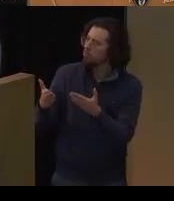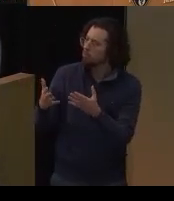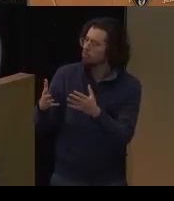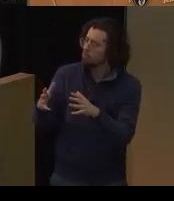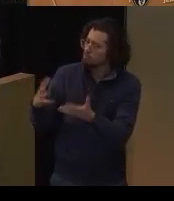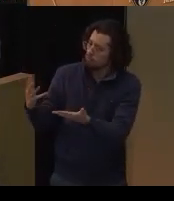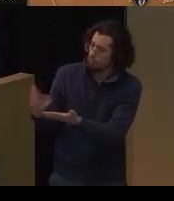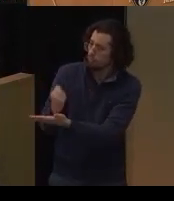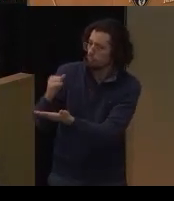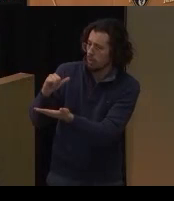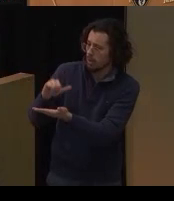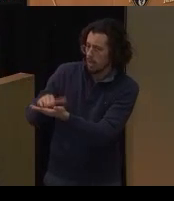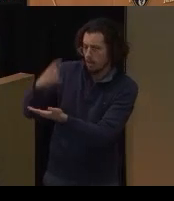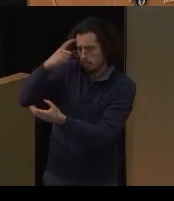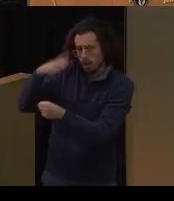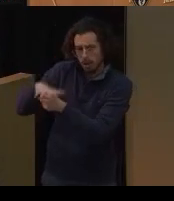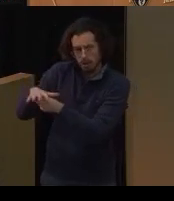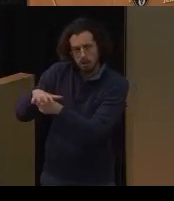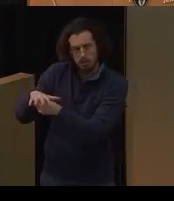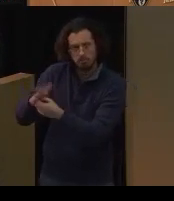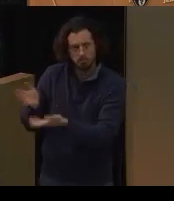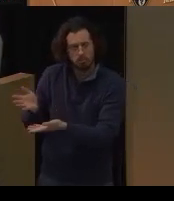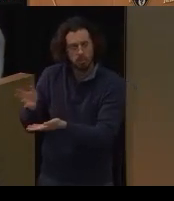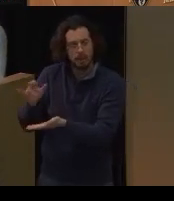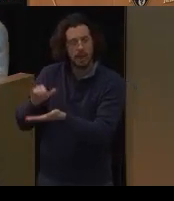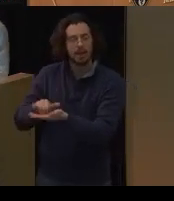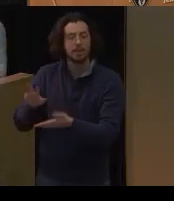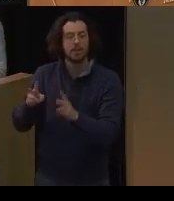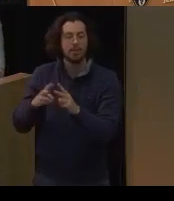which is really great although I'll also say this is a very generous and liberal threshold